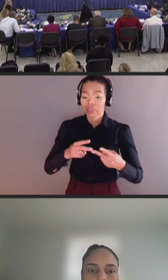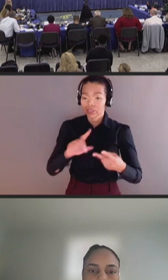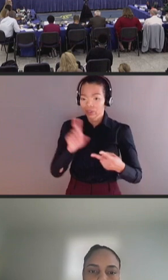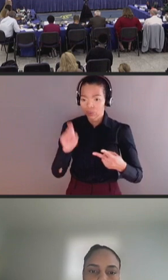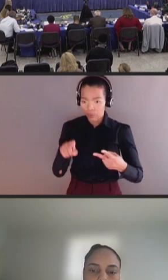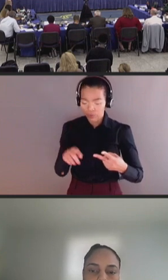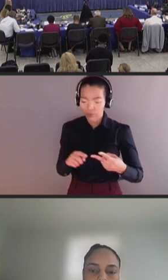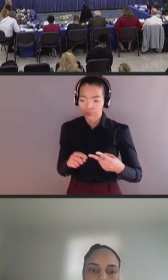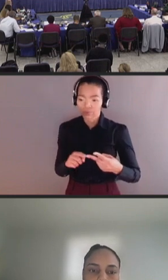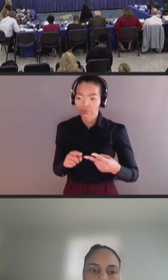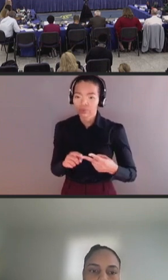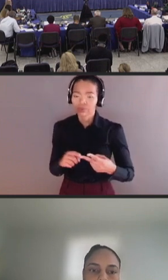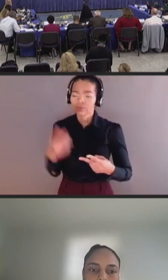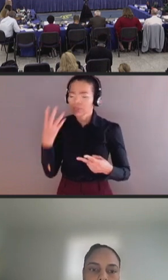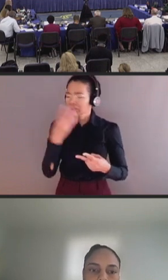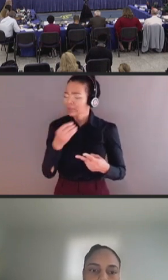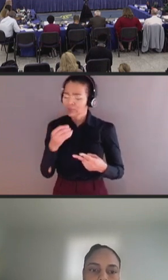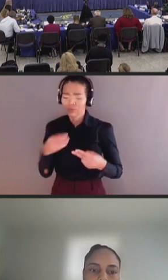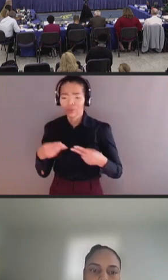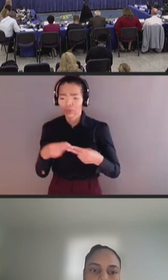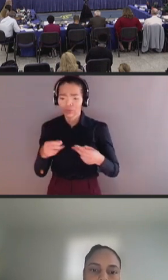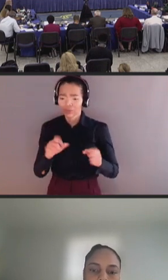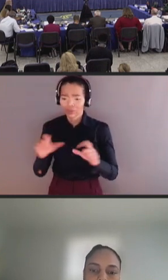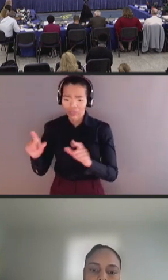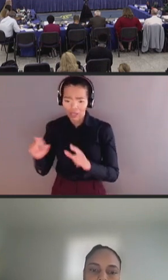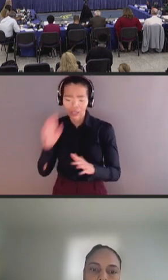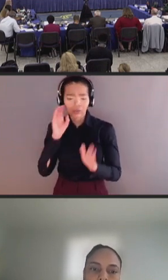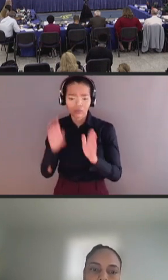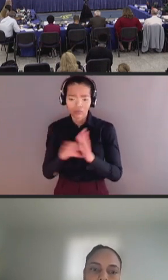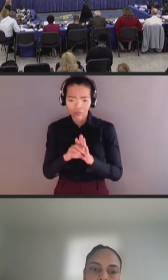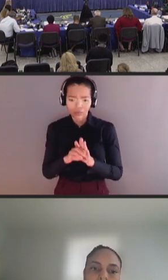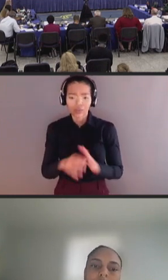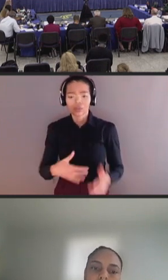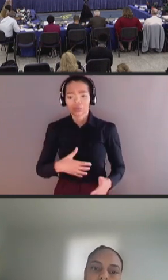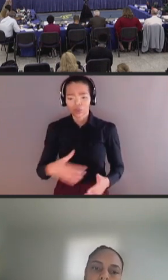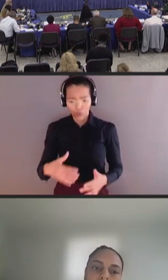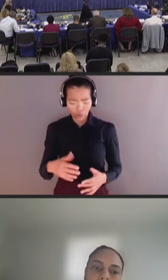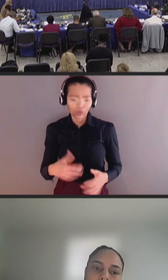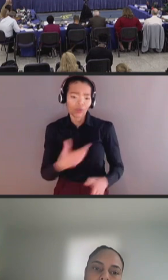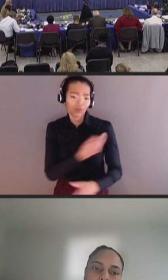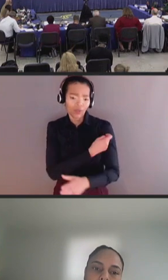there are some beautiful slides and images of maternal vaccination for RSV. Was there